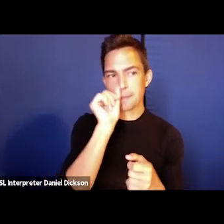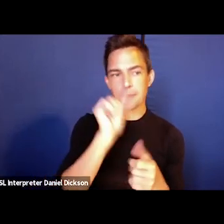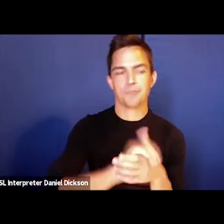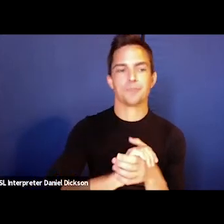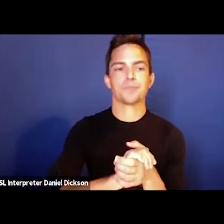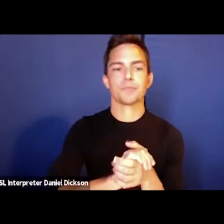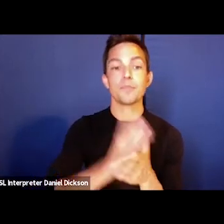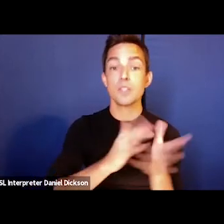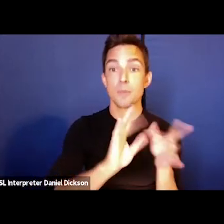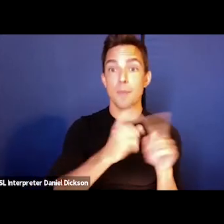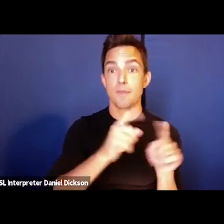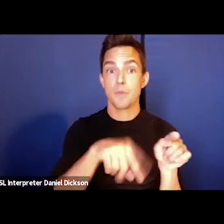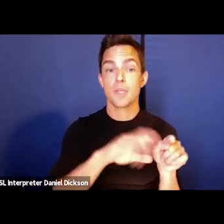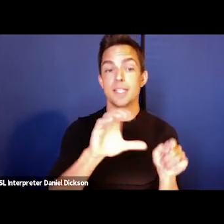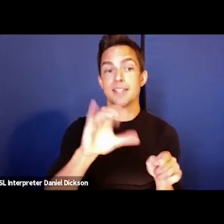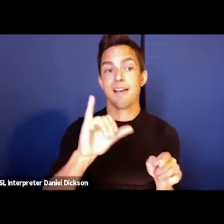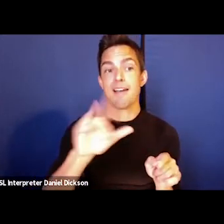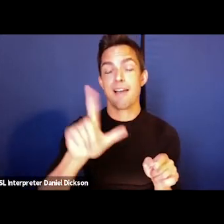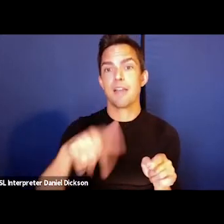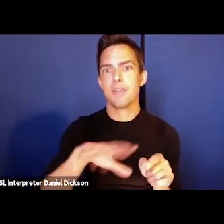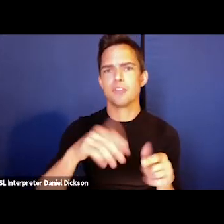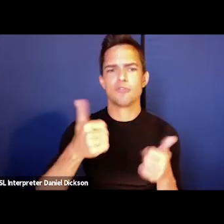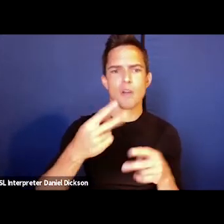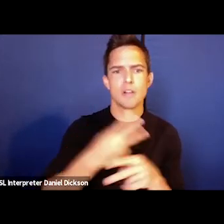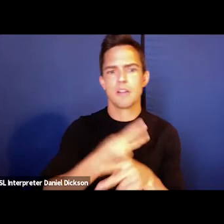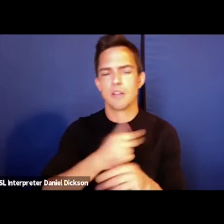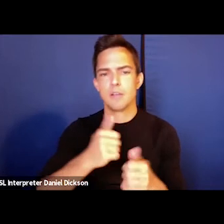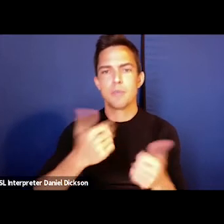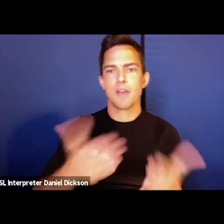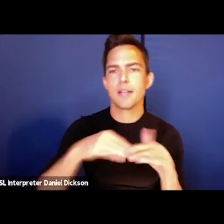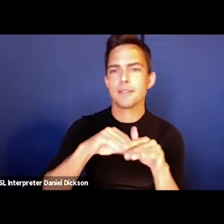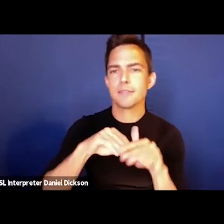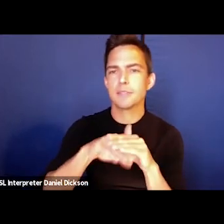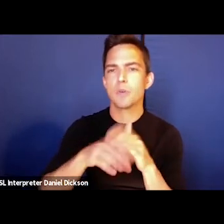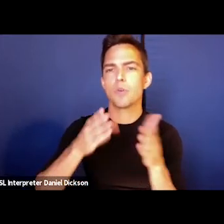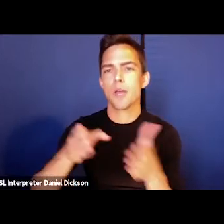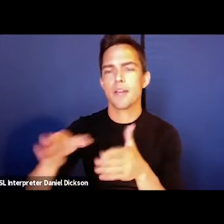from those. CILs have scrambled to provide accessible ways for consumers to connect for peer